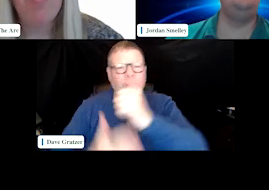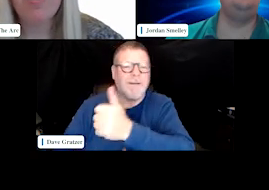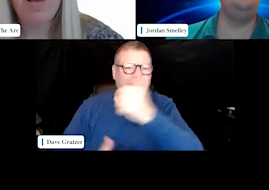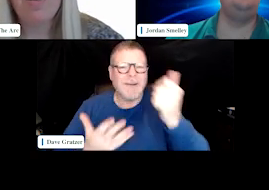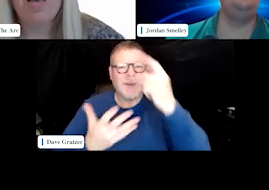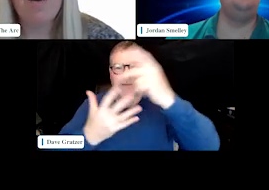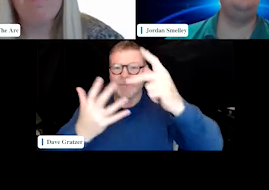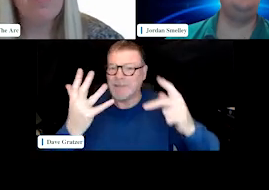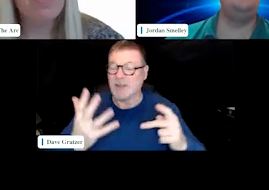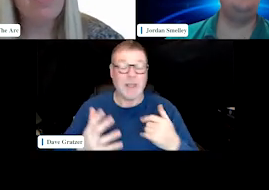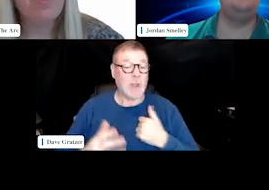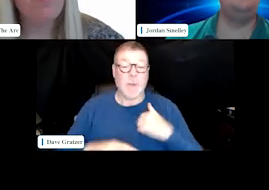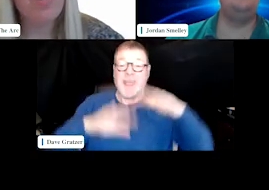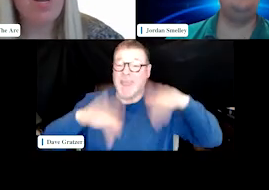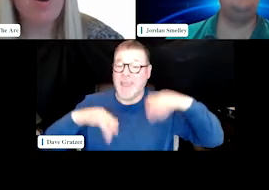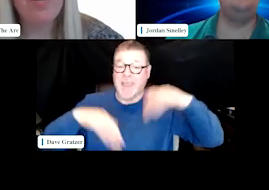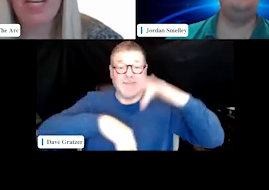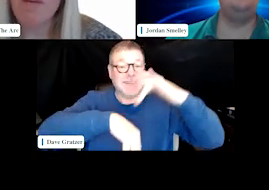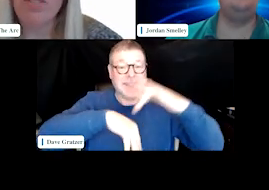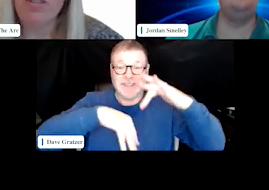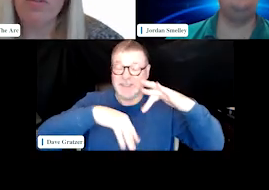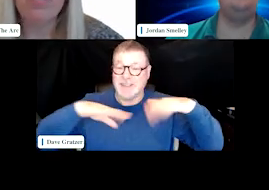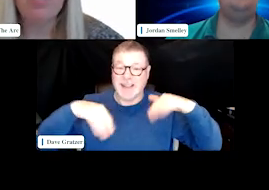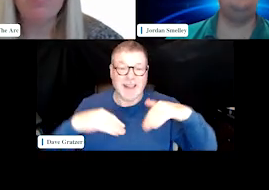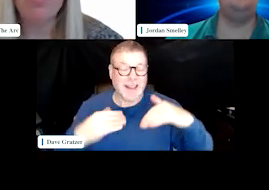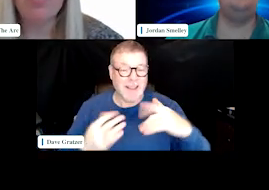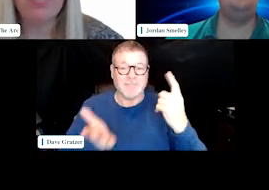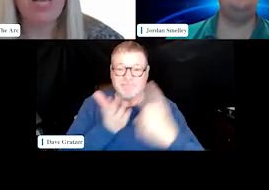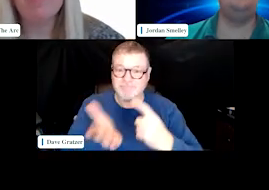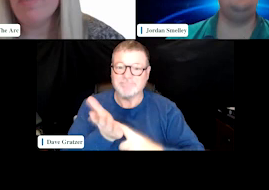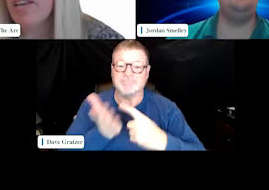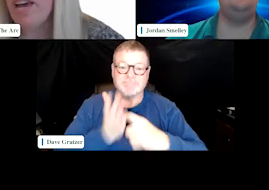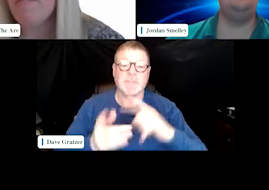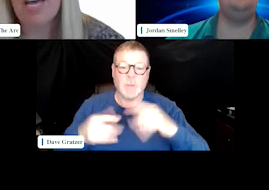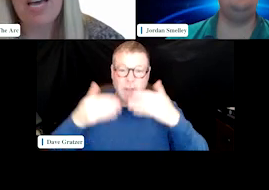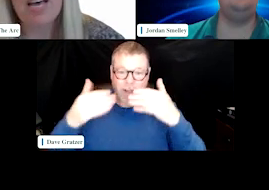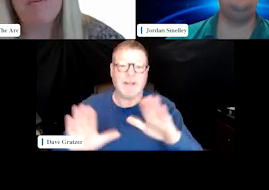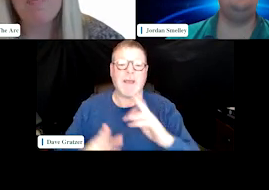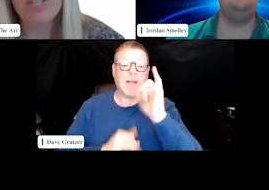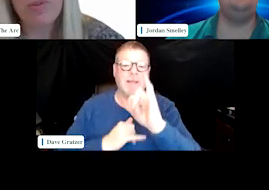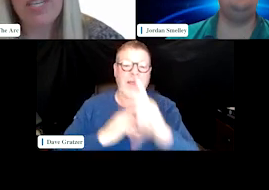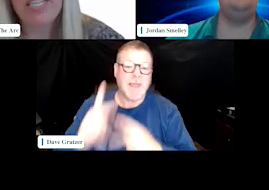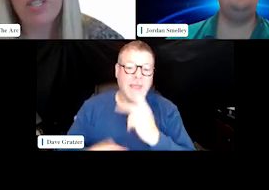that we're not opening up to in order to allow them this kind of opportunity